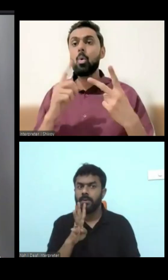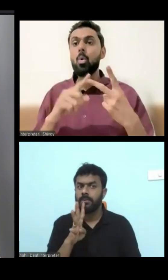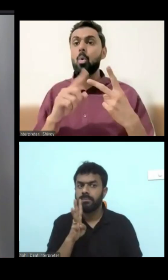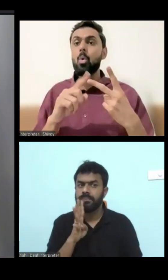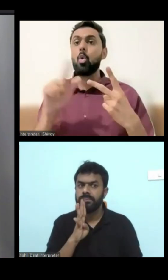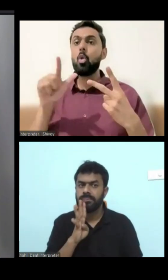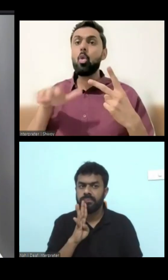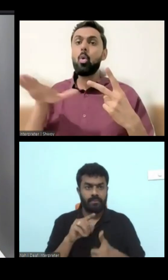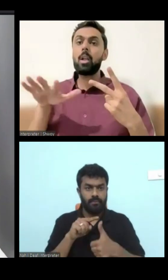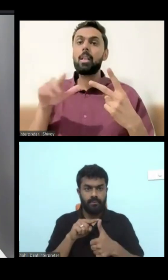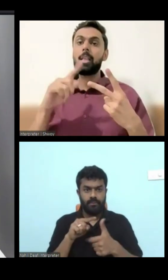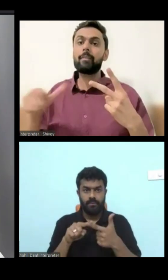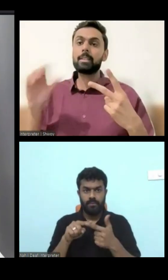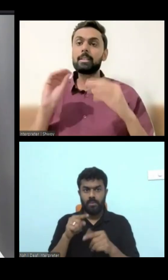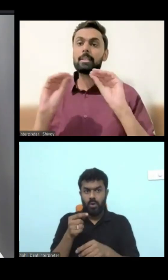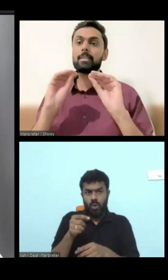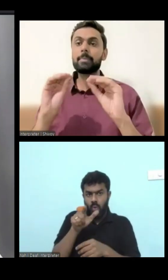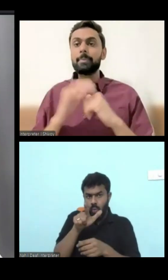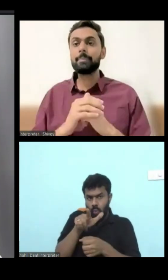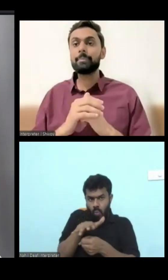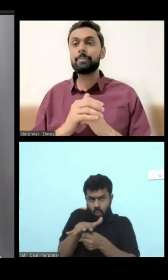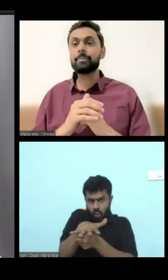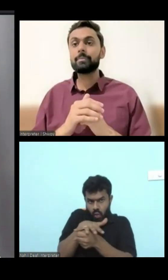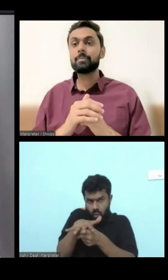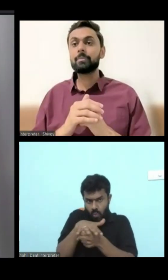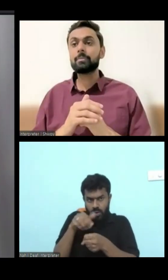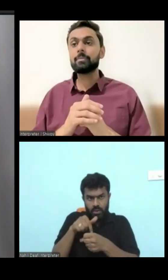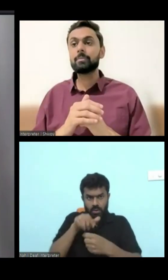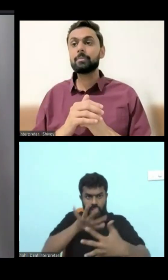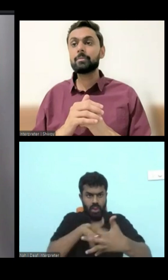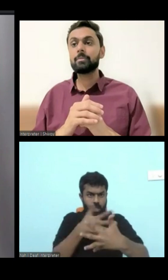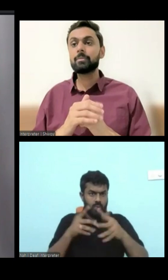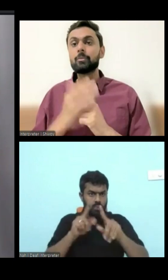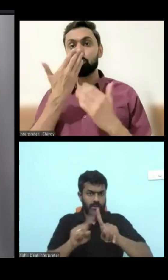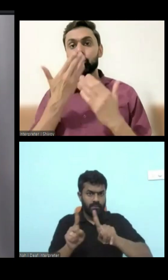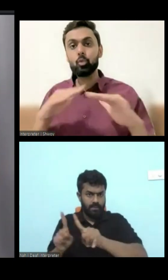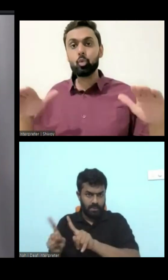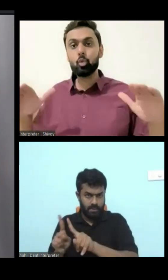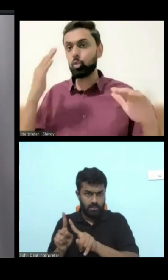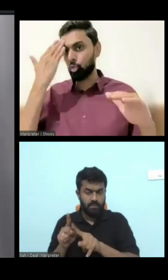So what happens is that students are left without learning how to type, because they are not able to